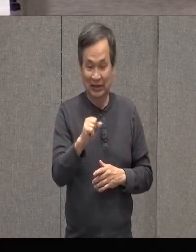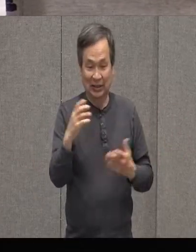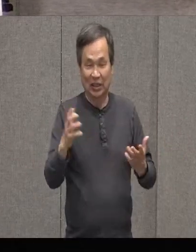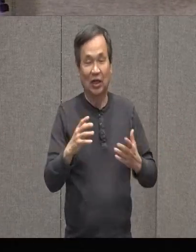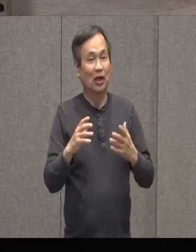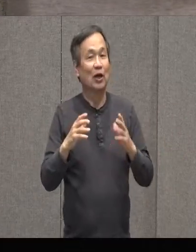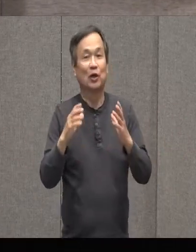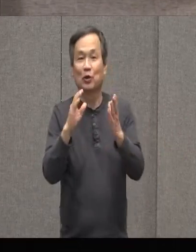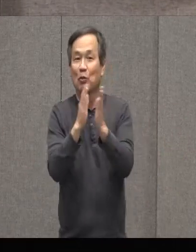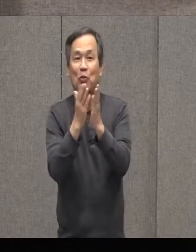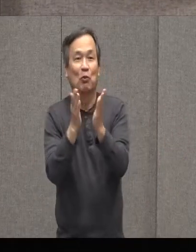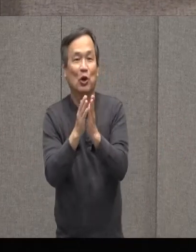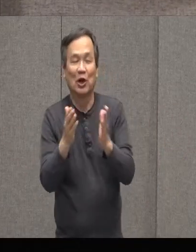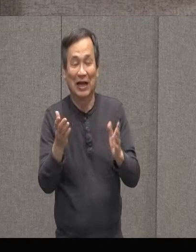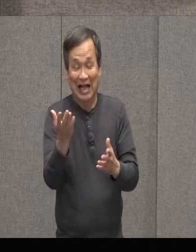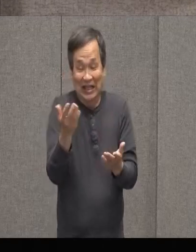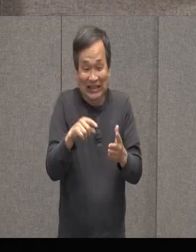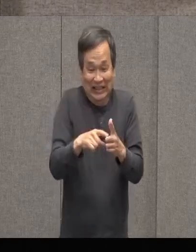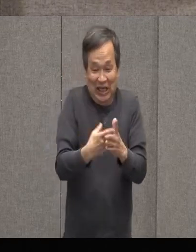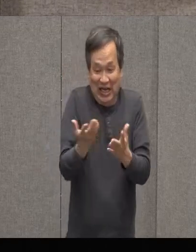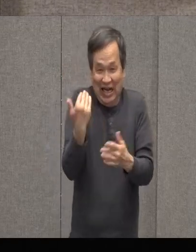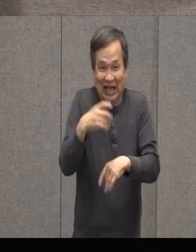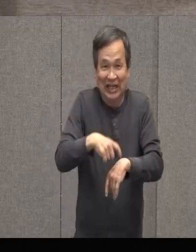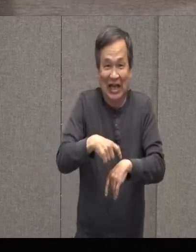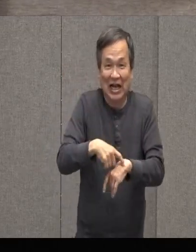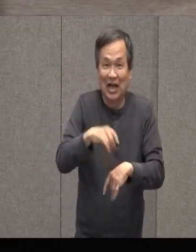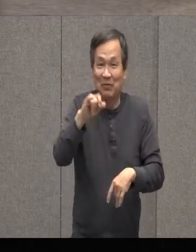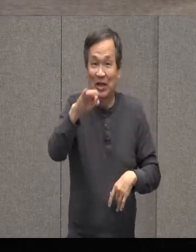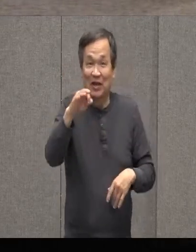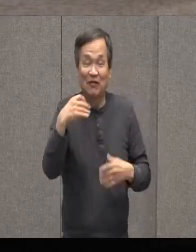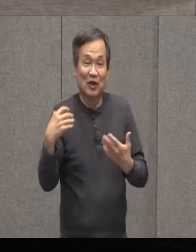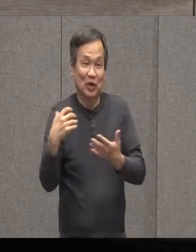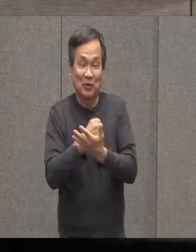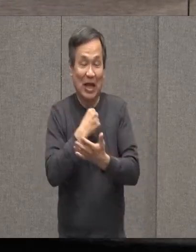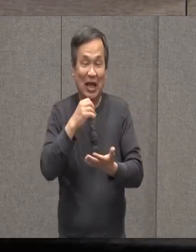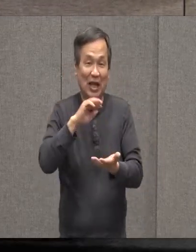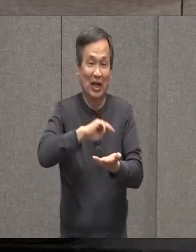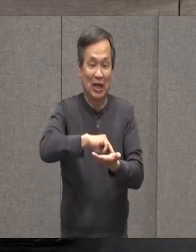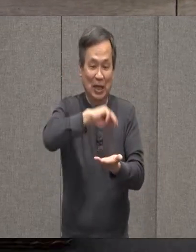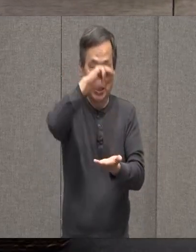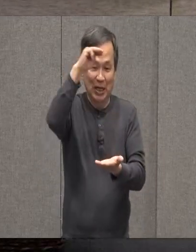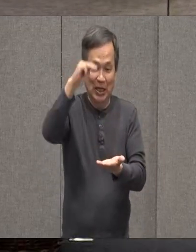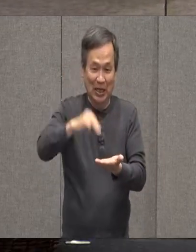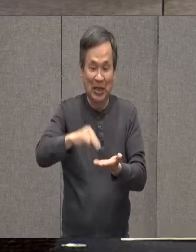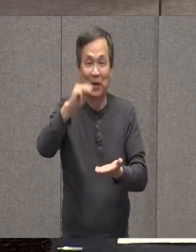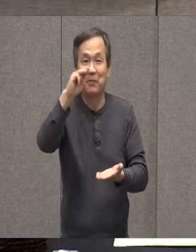This is one that we started last time, it's called if you made a million. It's written by David M. Schwartz